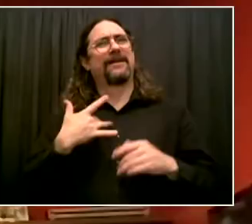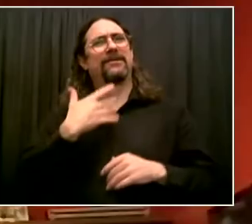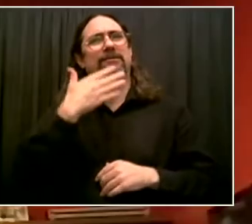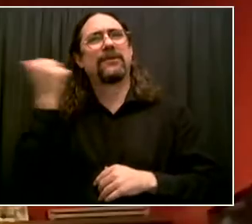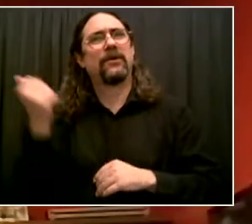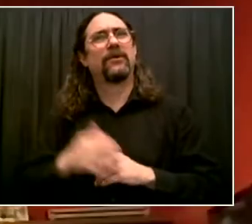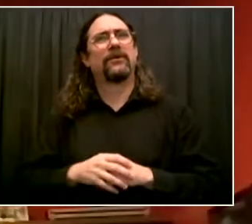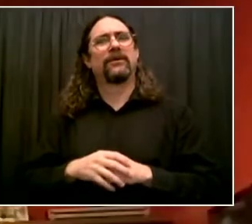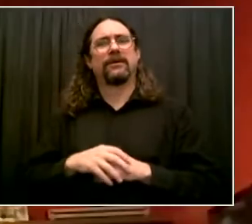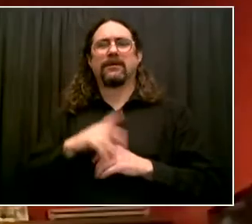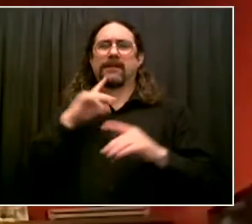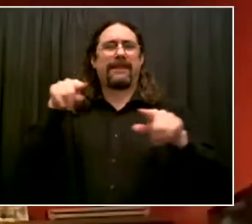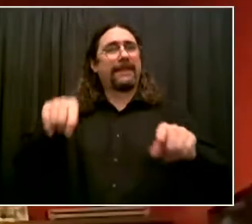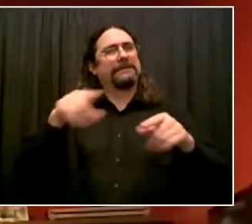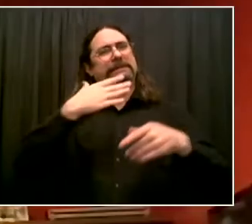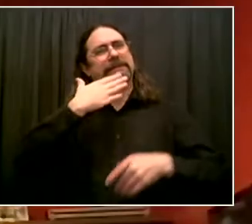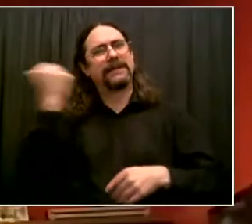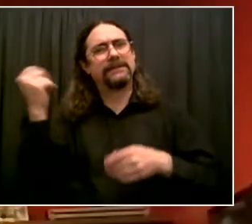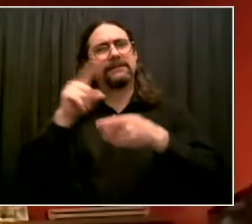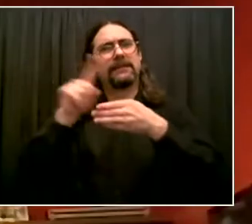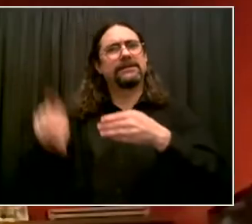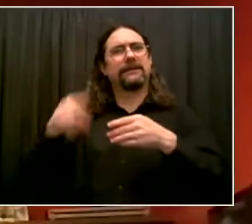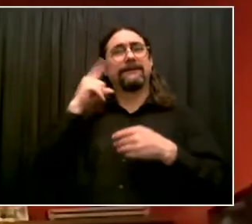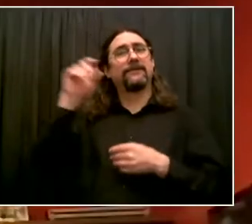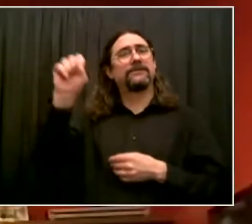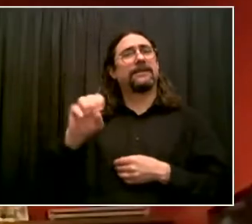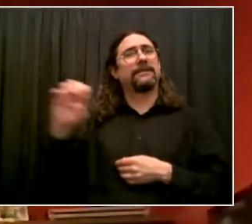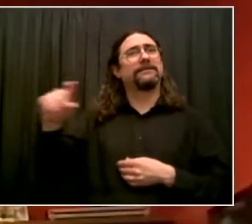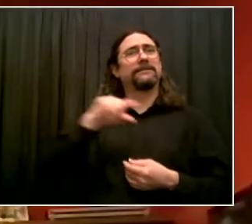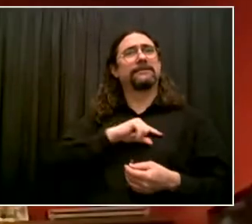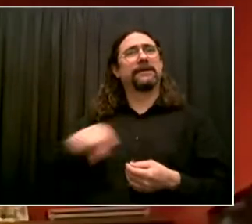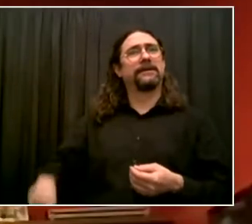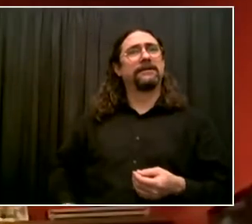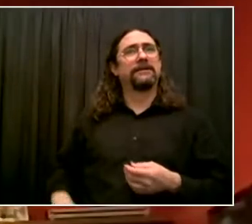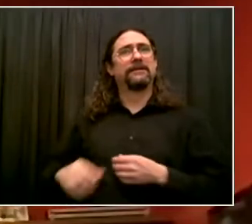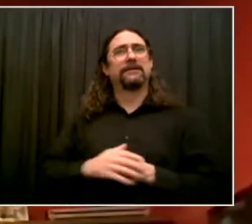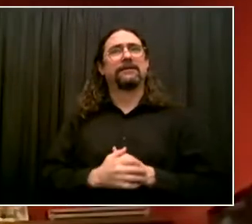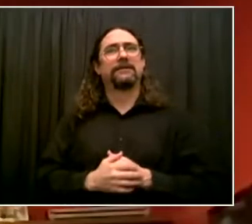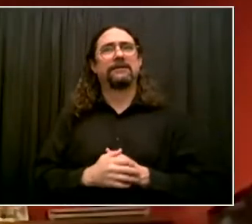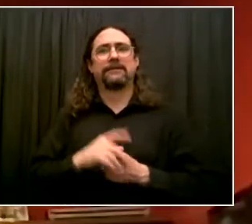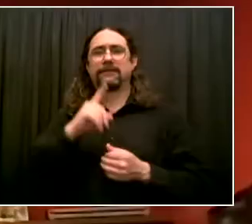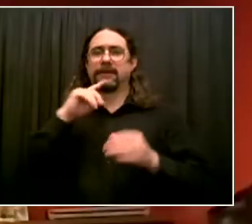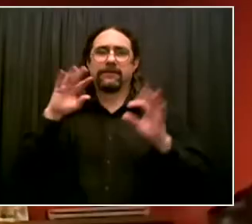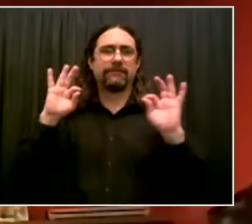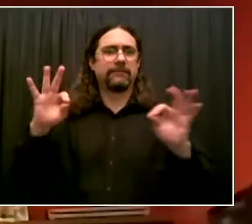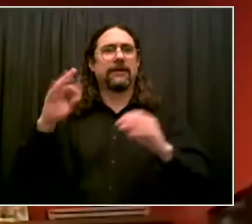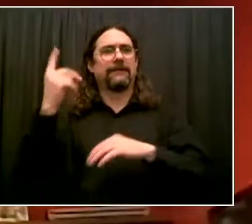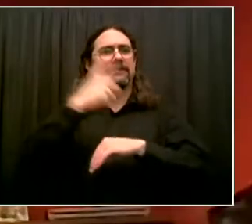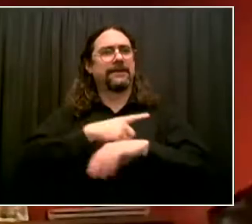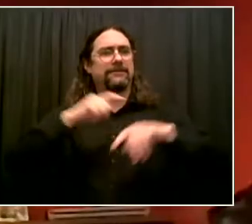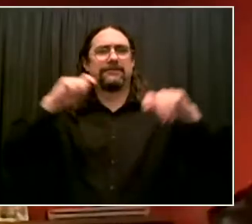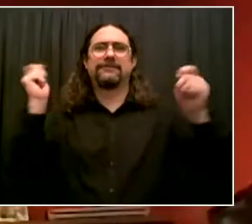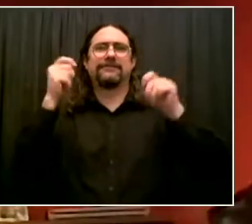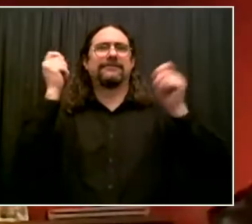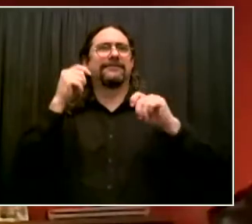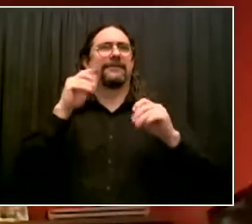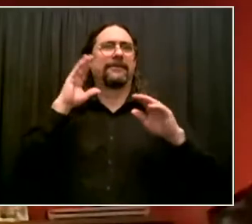AND KEEPING IT SAFE AND SOUND AND ABSOLUTELY A BETTER THING FOR THE SOUTHEAST QUEENS.